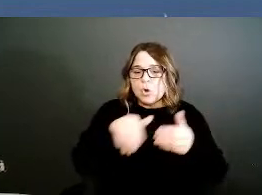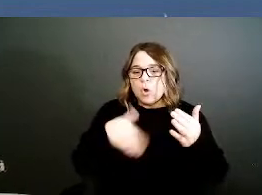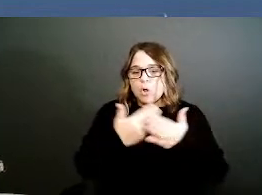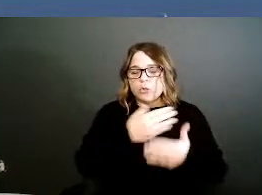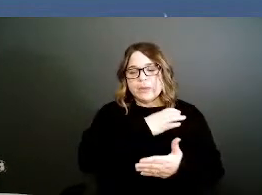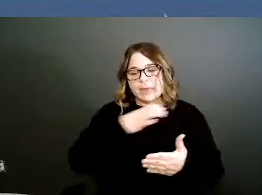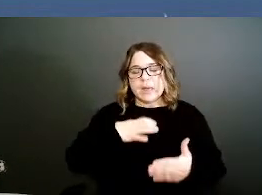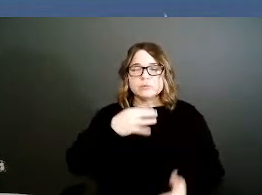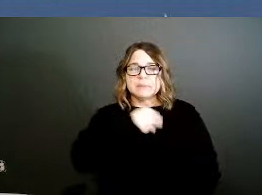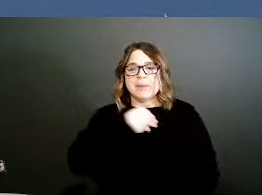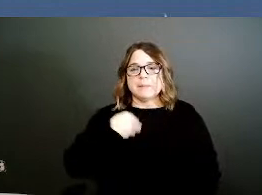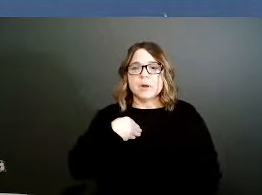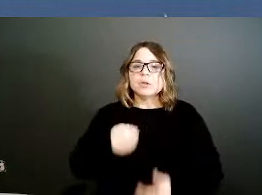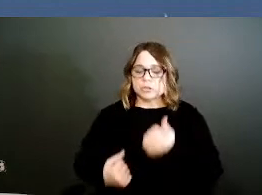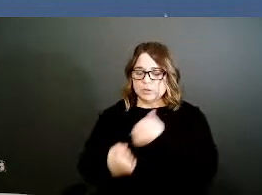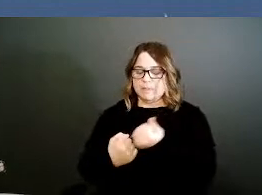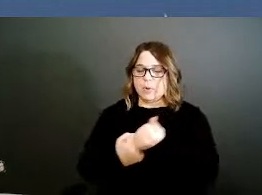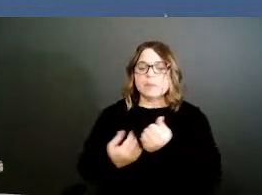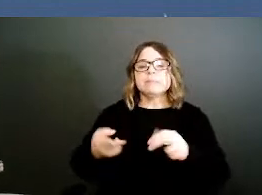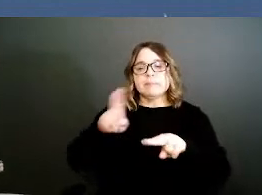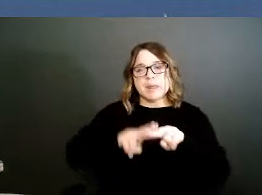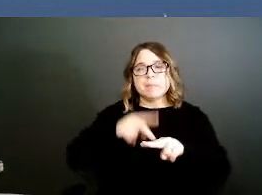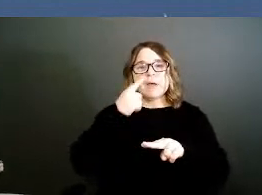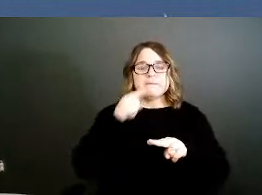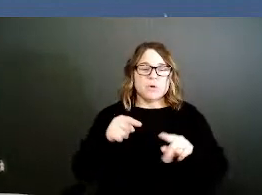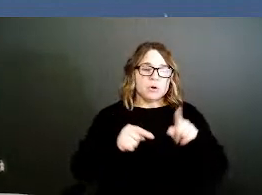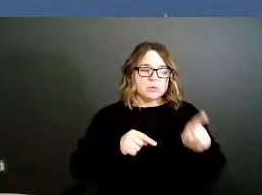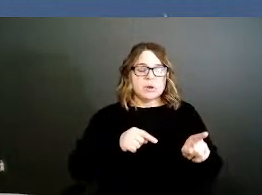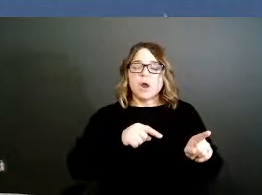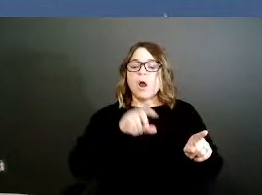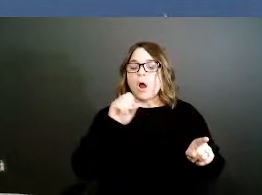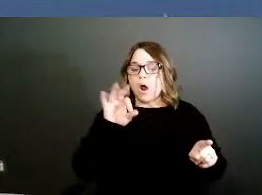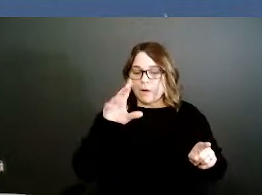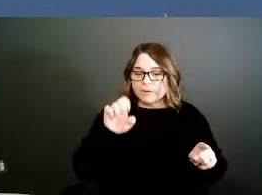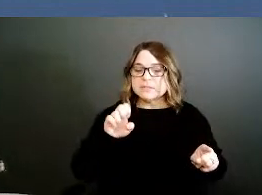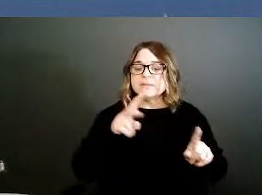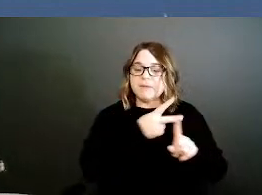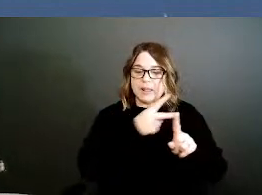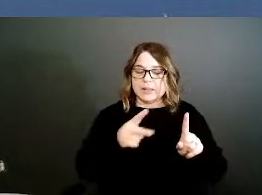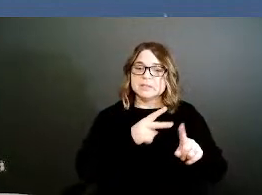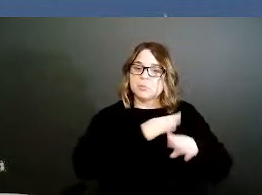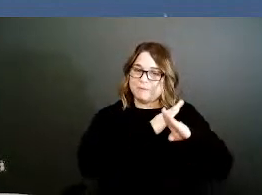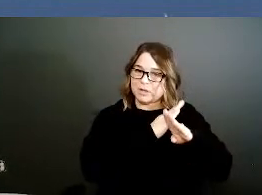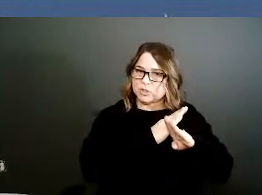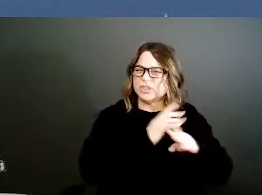THE AMENDMENT FOR INCREASED FUNDING TO ALL DO BETTER THAN JUST REACTING TO TRAGEDIES AS THEY HAPPEN.